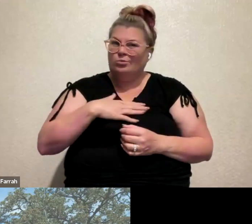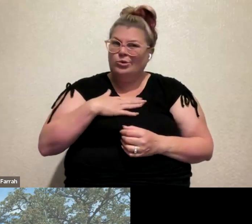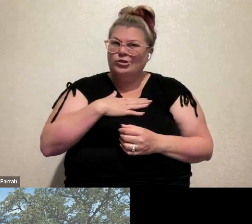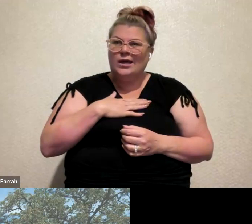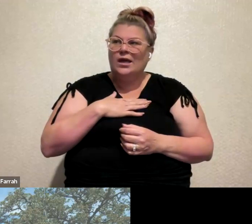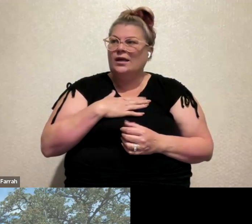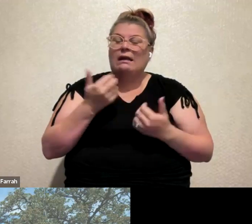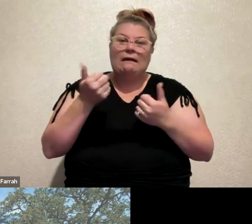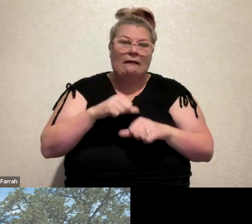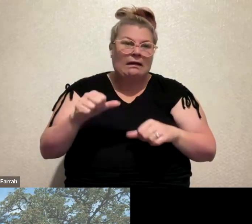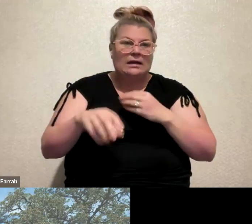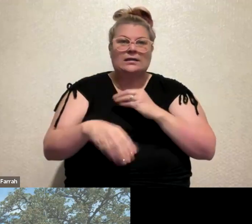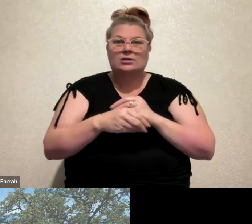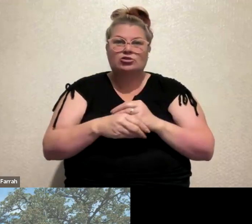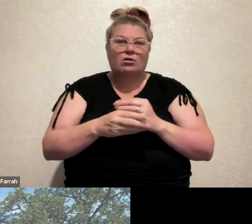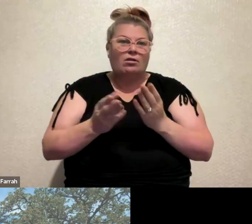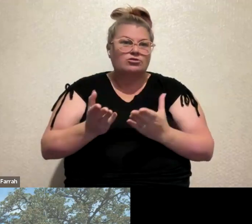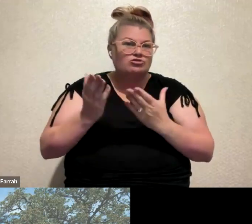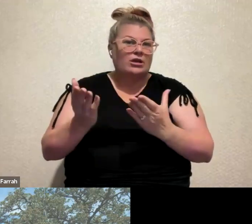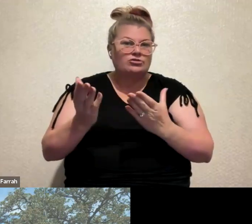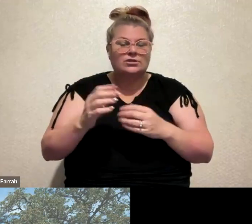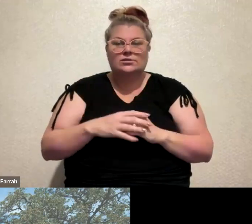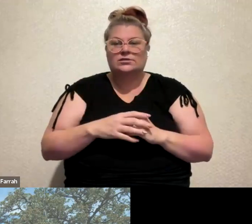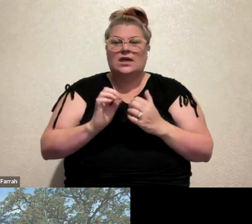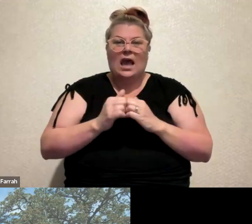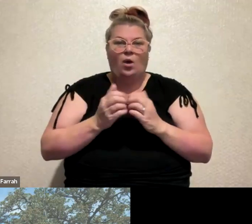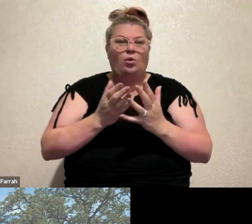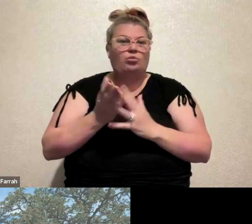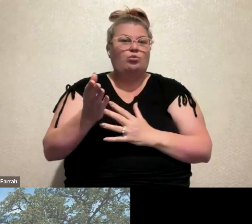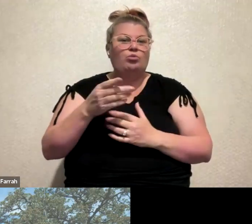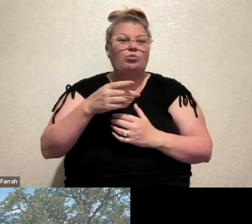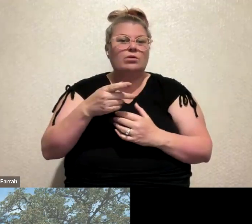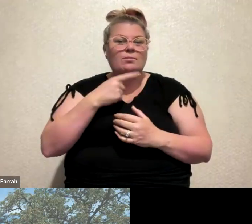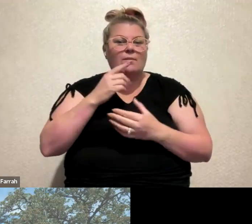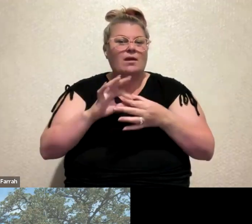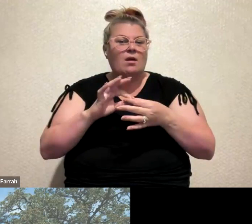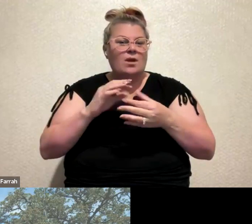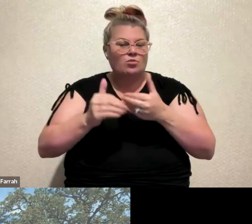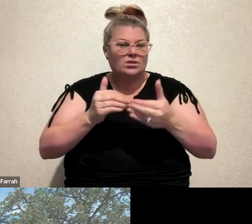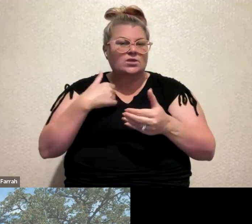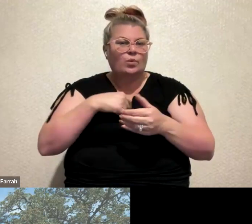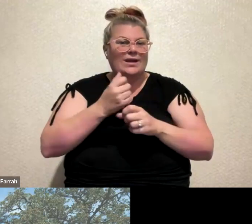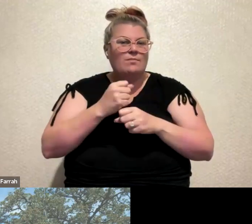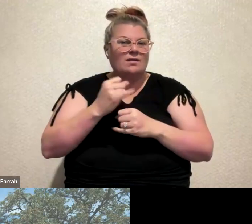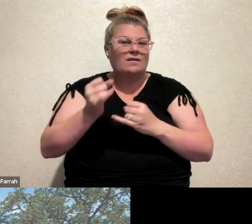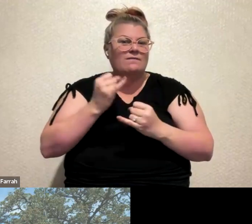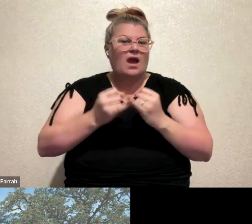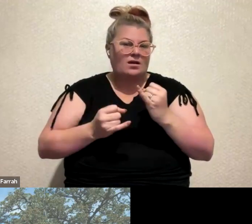any additional suggestions how, through the public comment process, we could make the final document